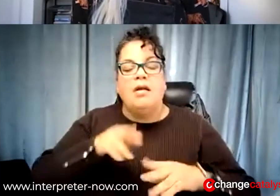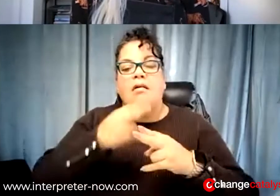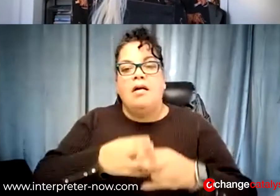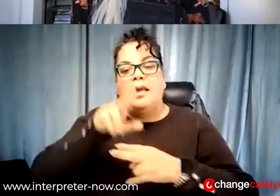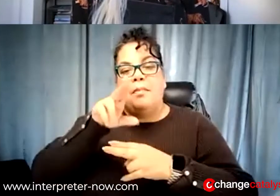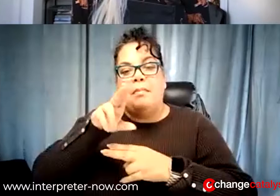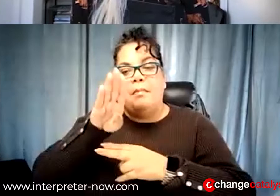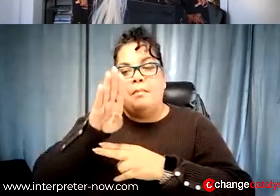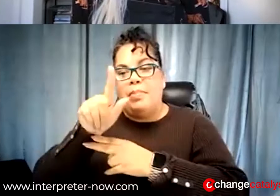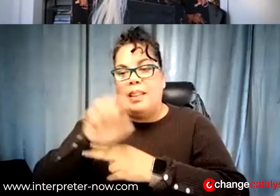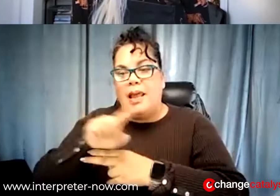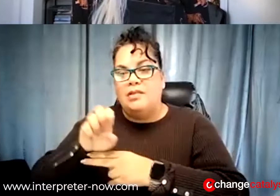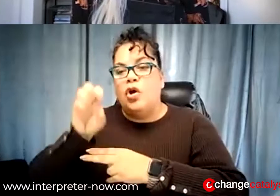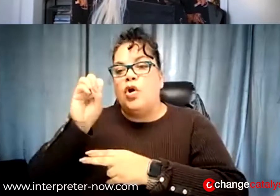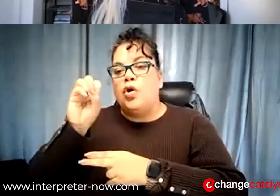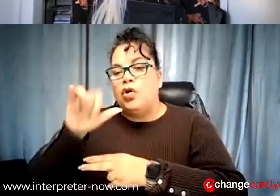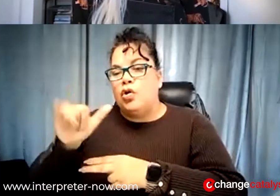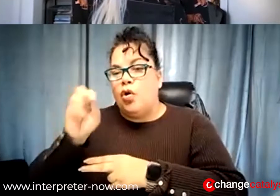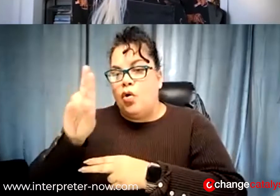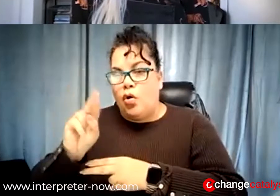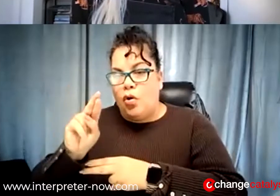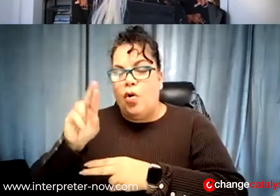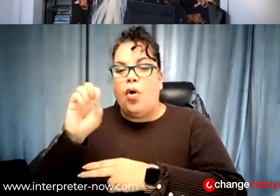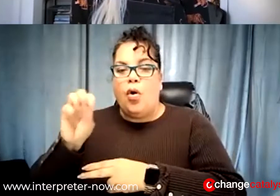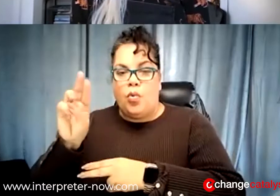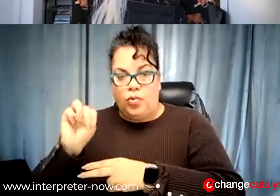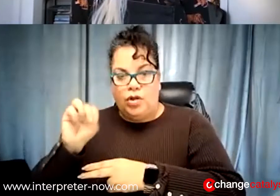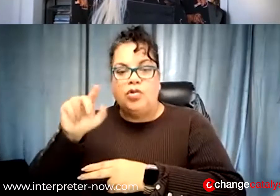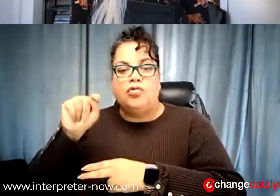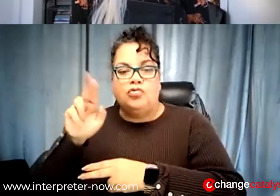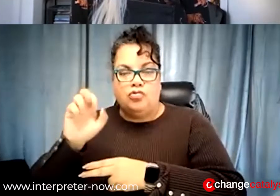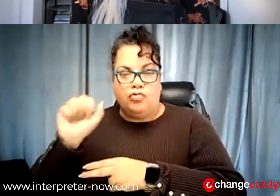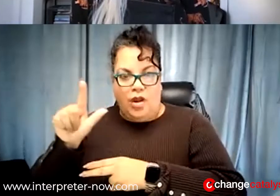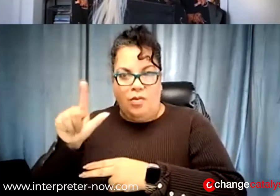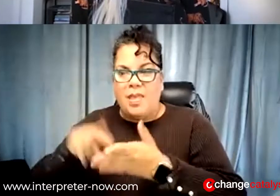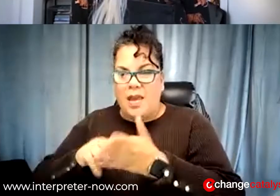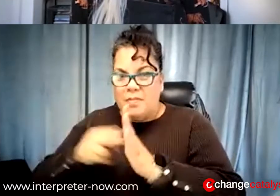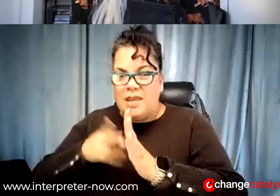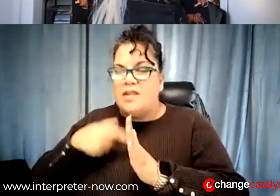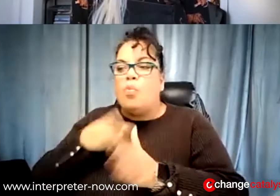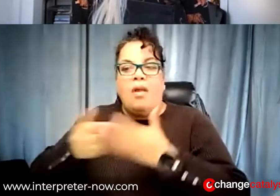is kind of a choose your own adventure exploration of the different decisions and pathways that